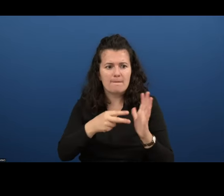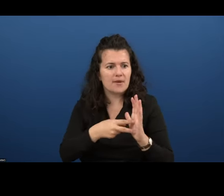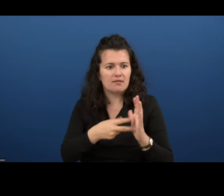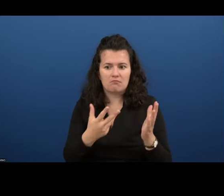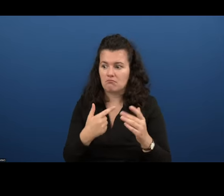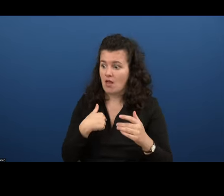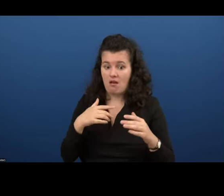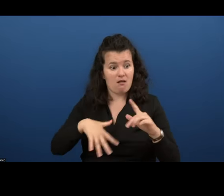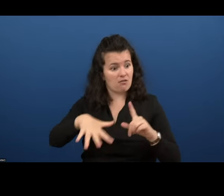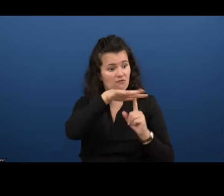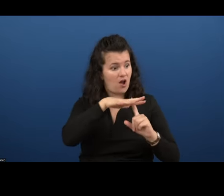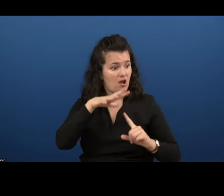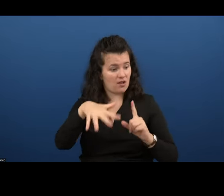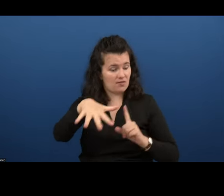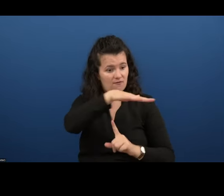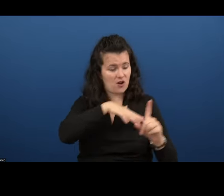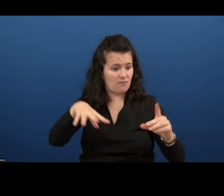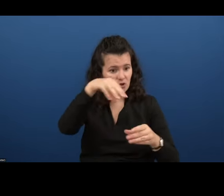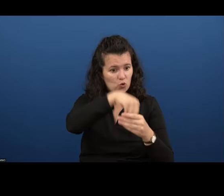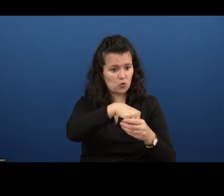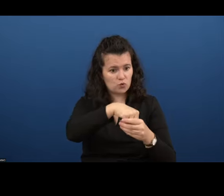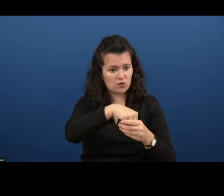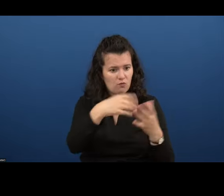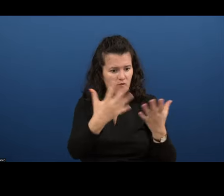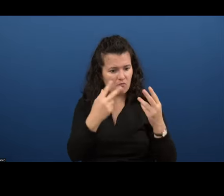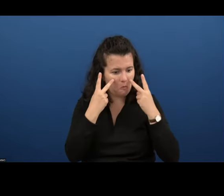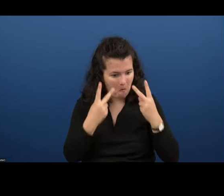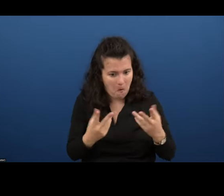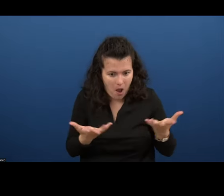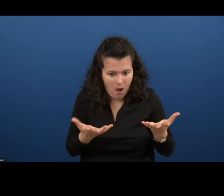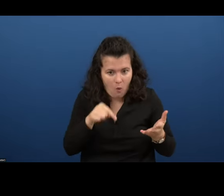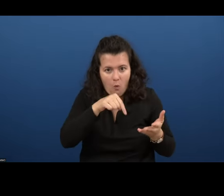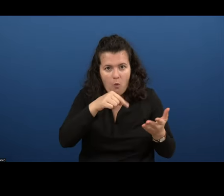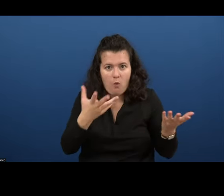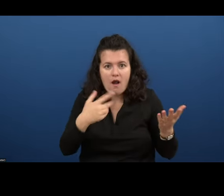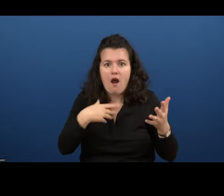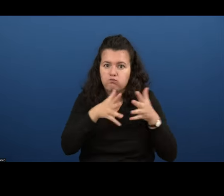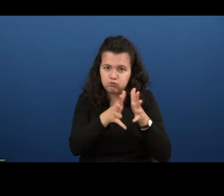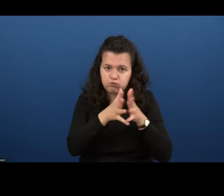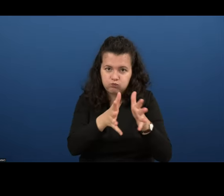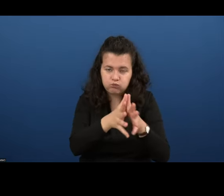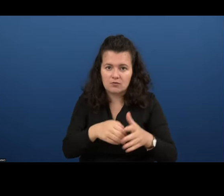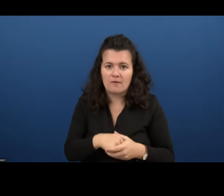and the how of ensuring that we really drive disability inclusion culture in our place.